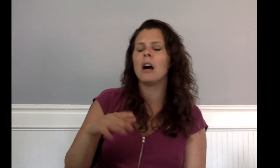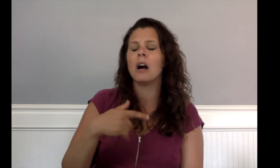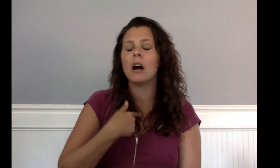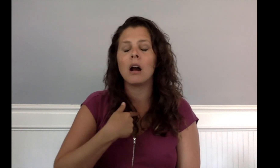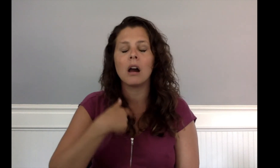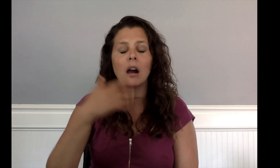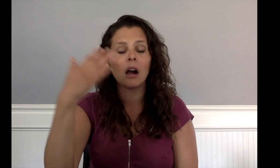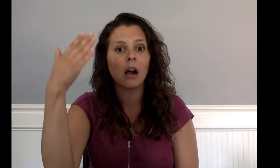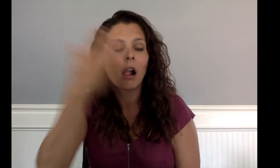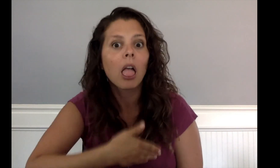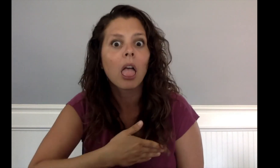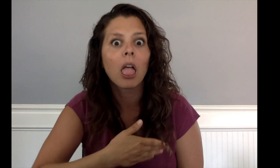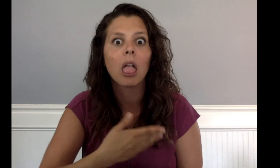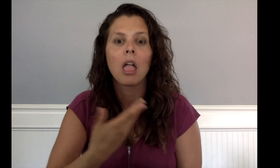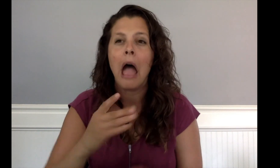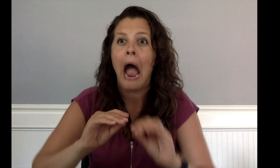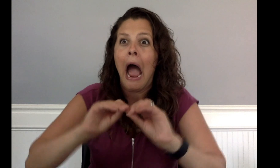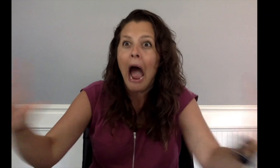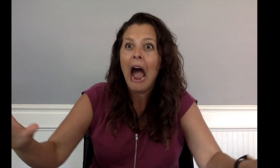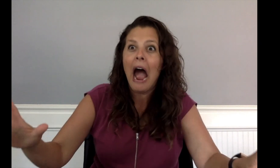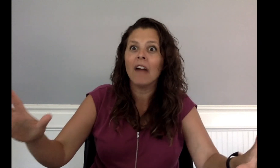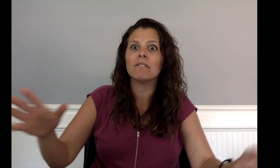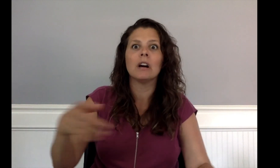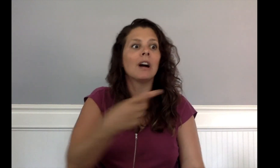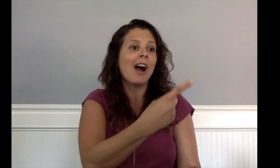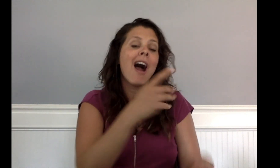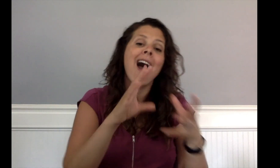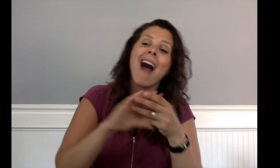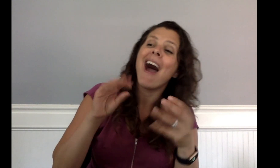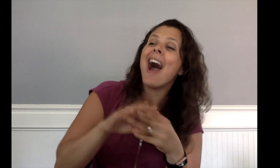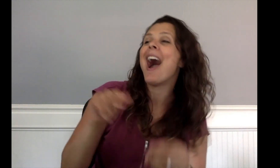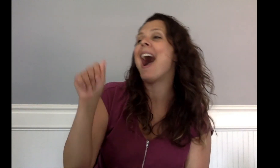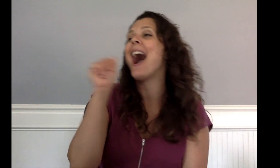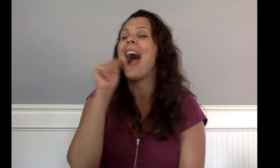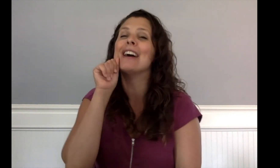"I missed something so OBVIOUS. What you said, about